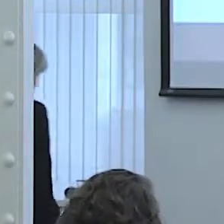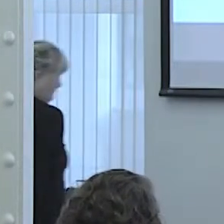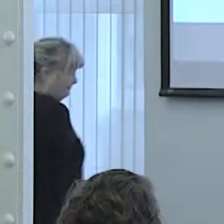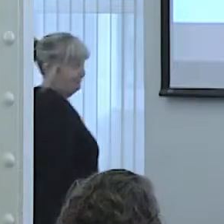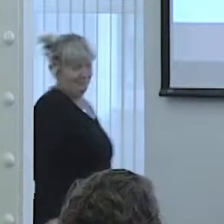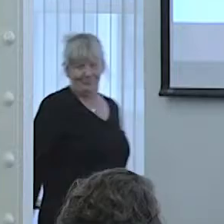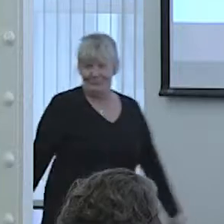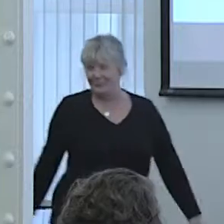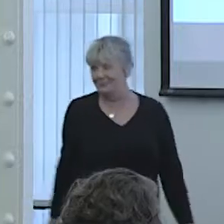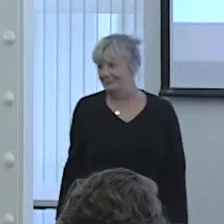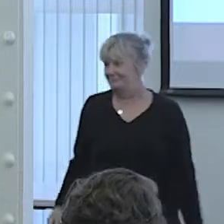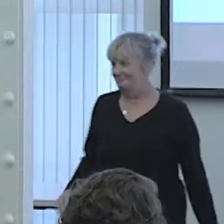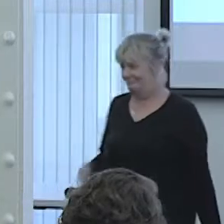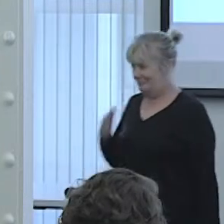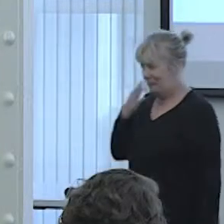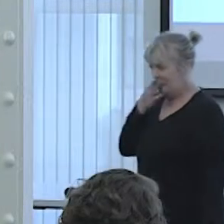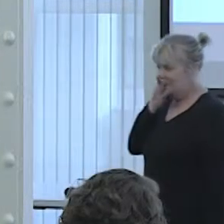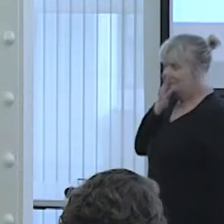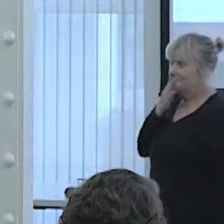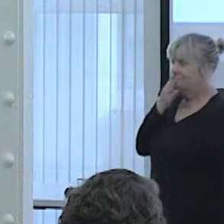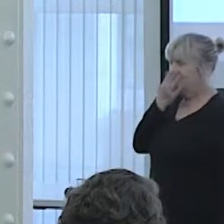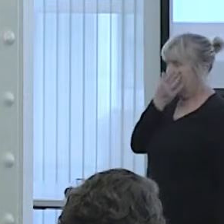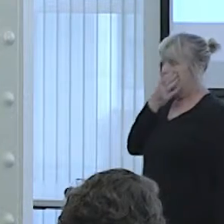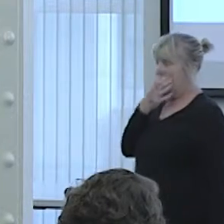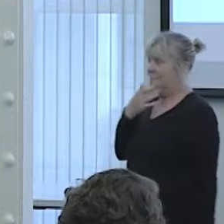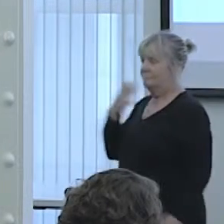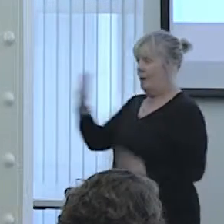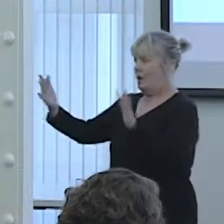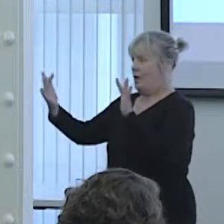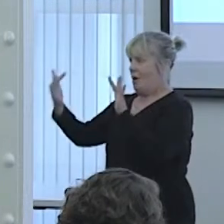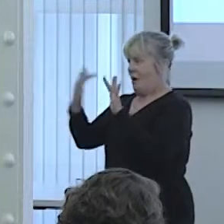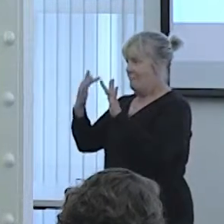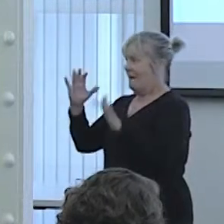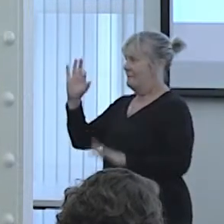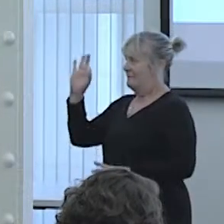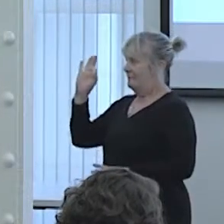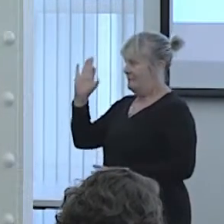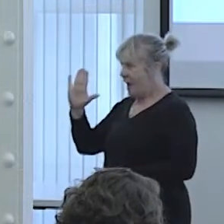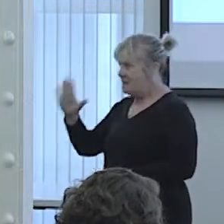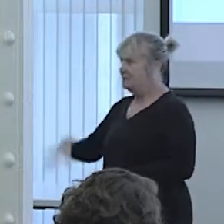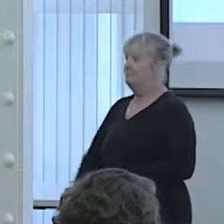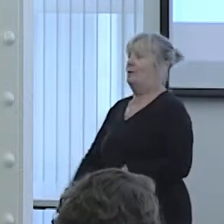If you want my personal Facebook shoot me an email and or ask me afterwards and you shall receive.